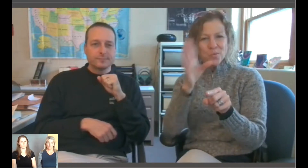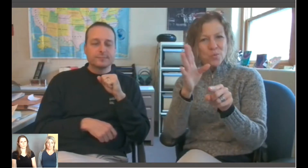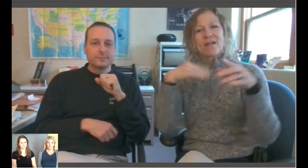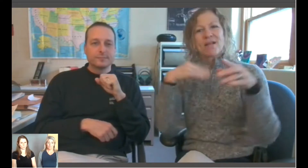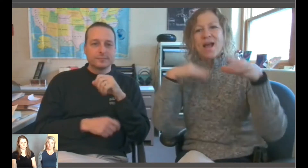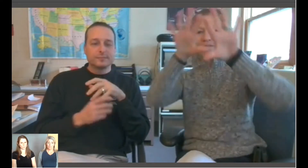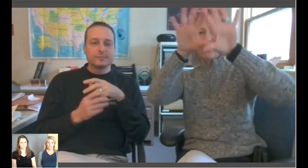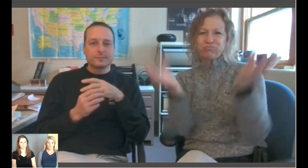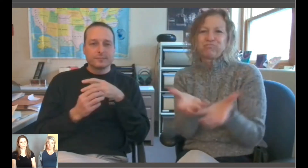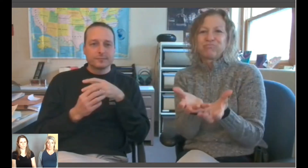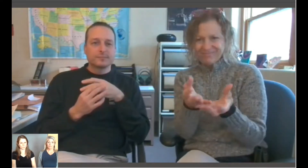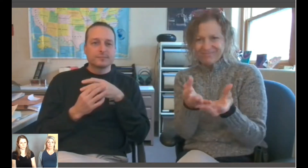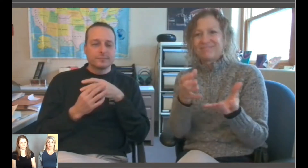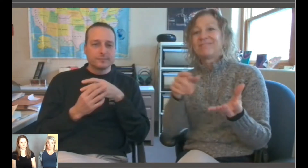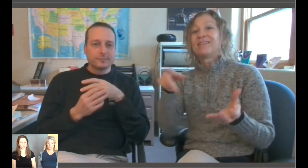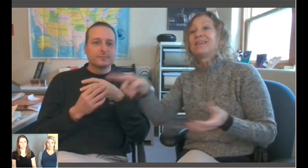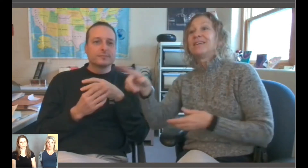So the earlier you can catch the child the better.